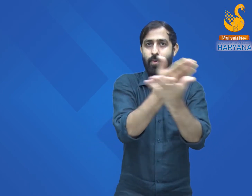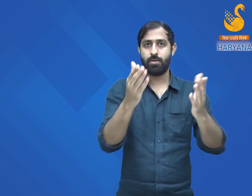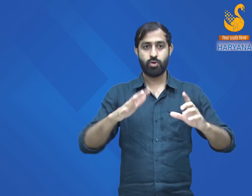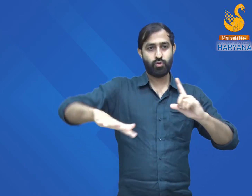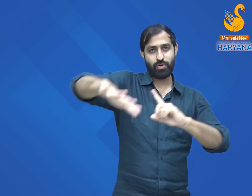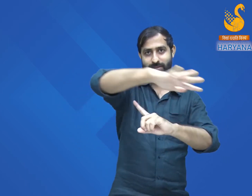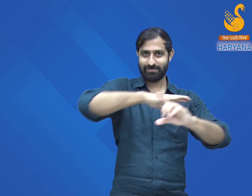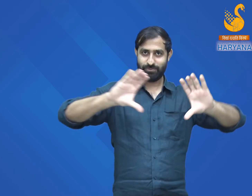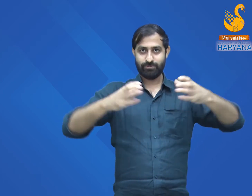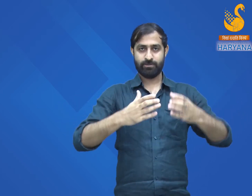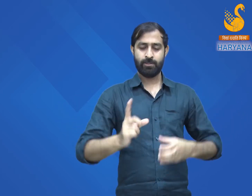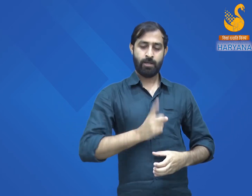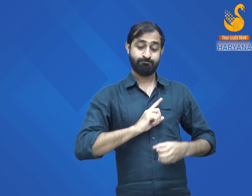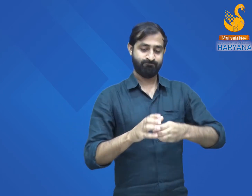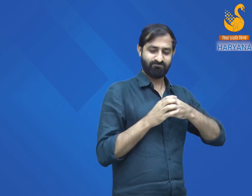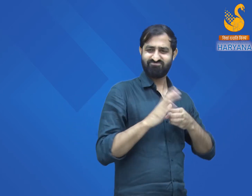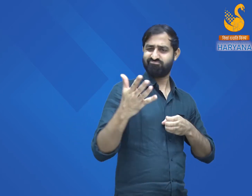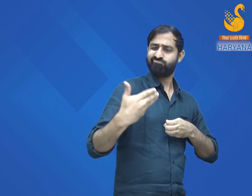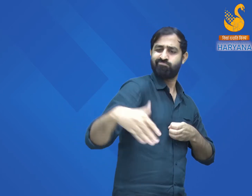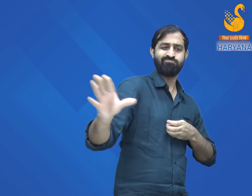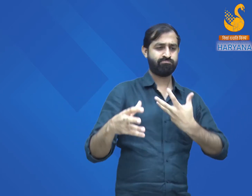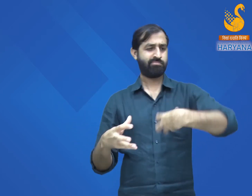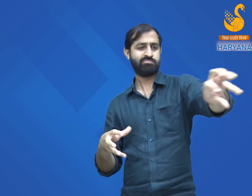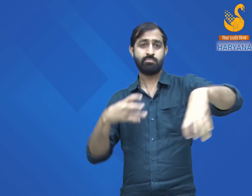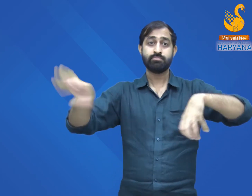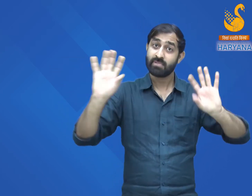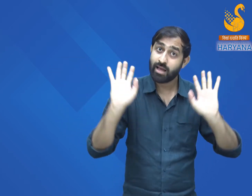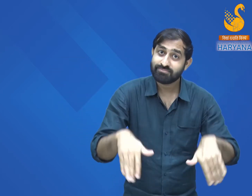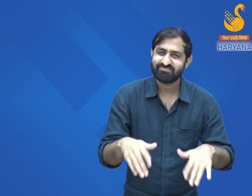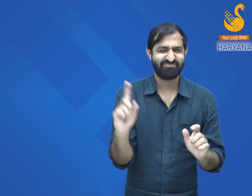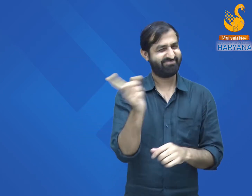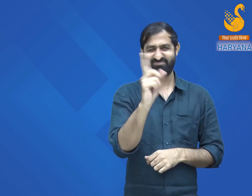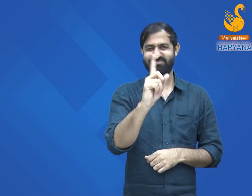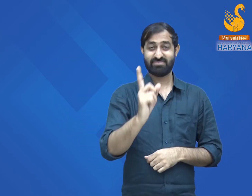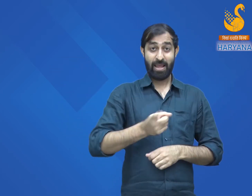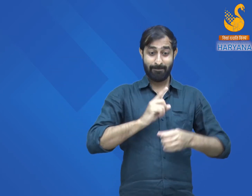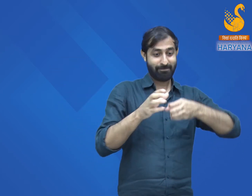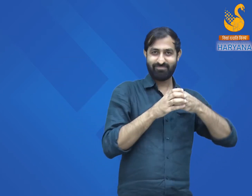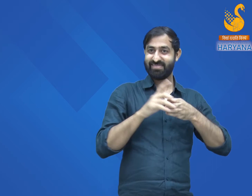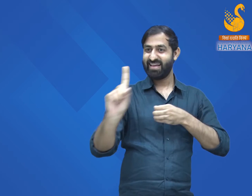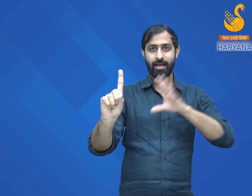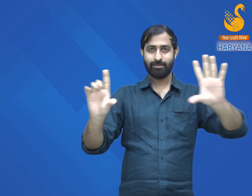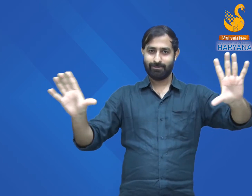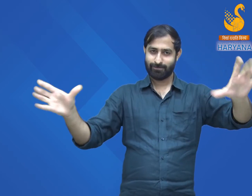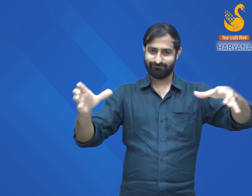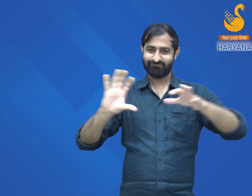It is a bond of social bonding which connects different communities of people